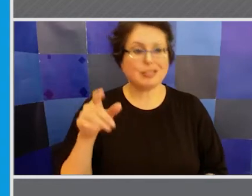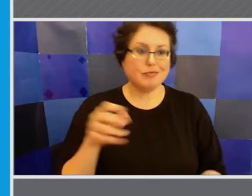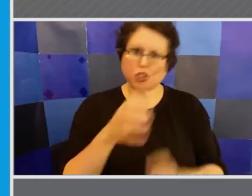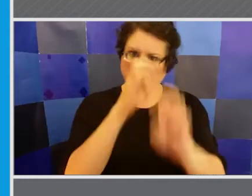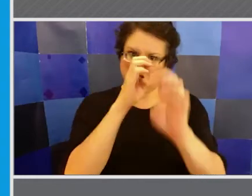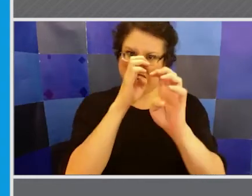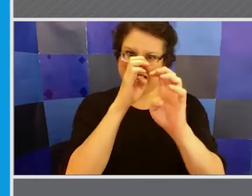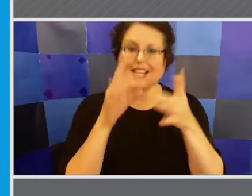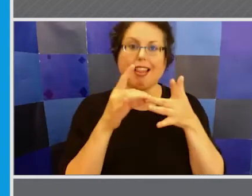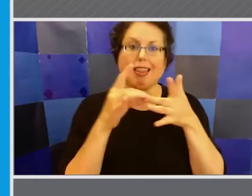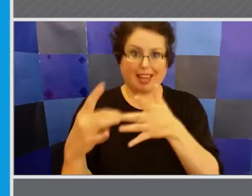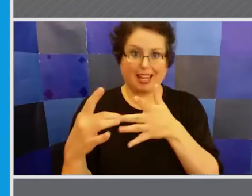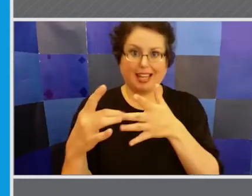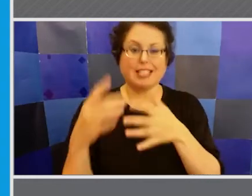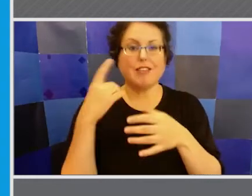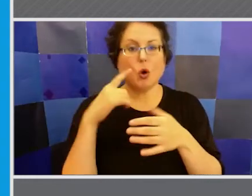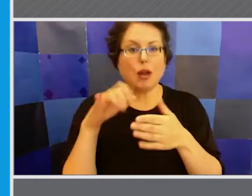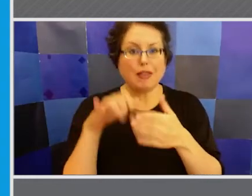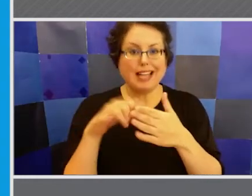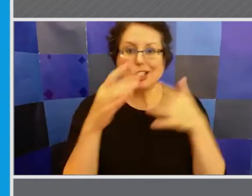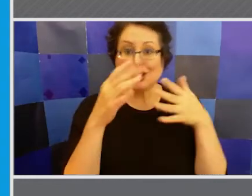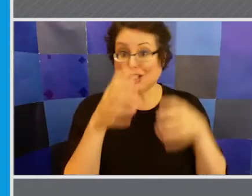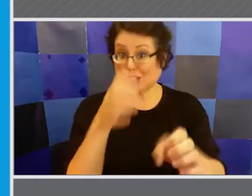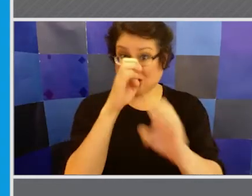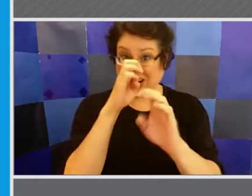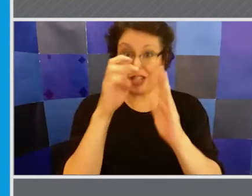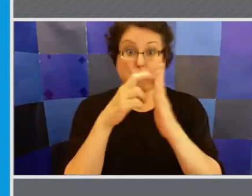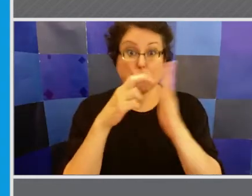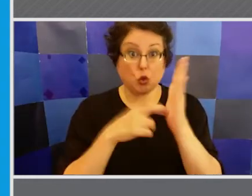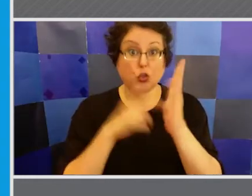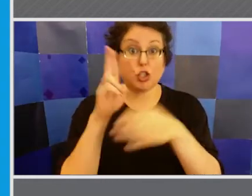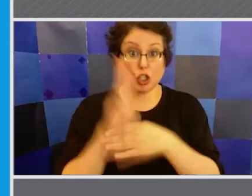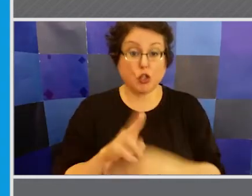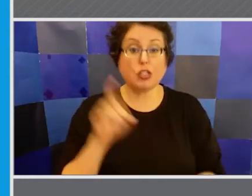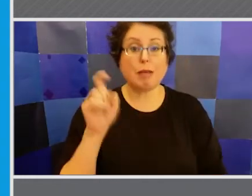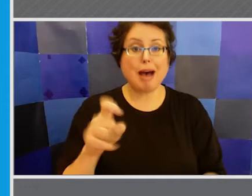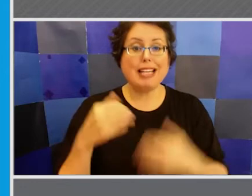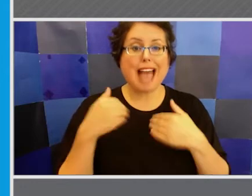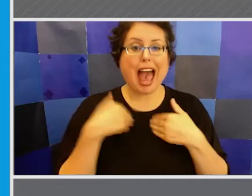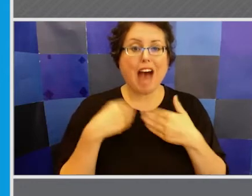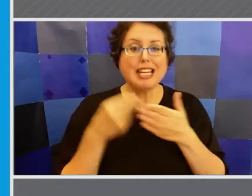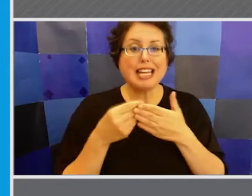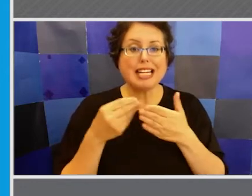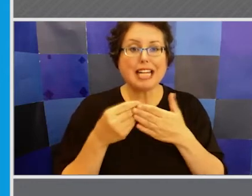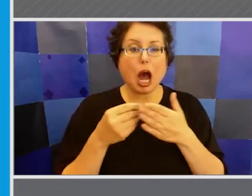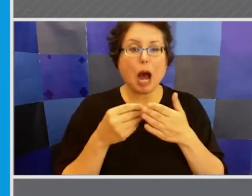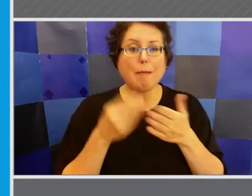funds so we have to have income verification for persons using these services.